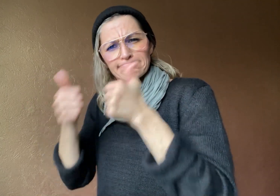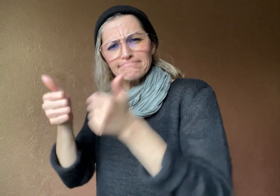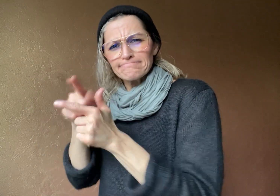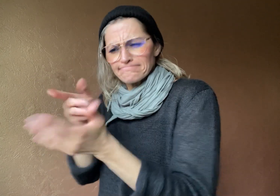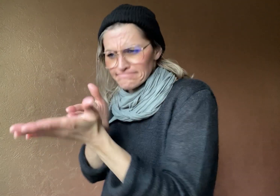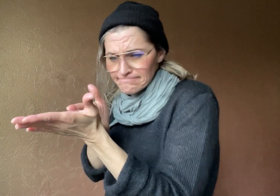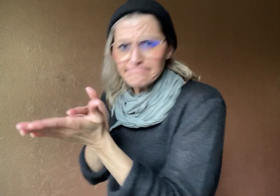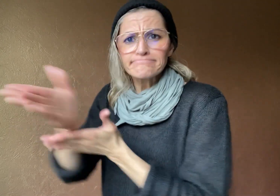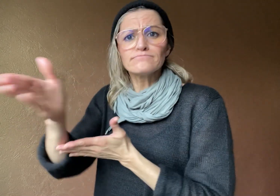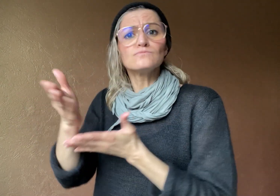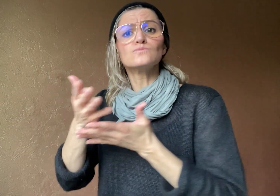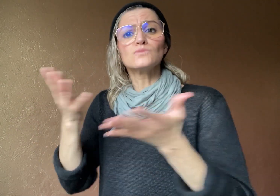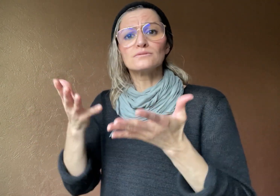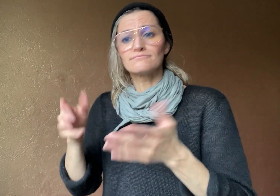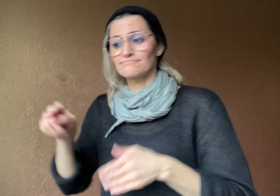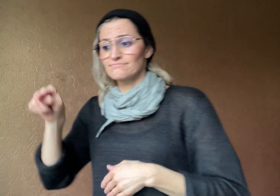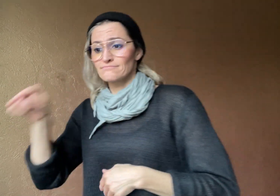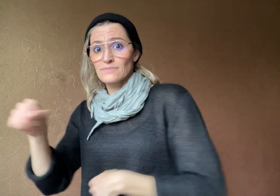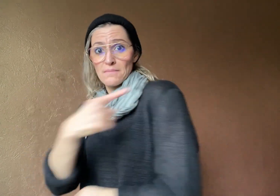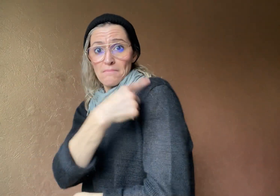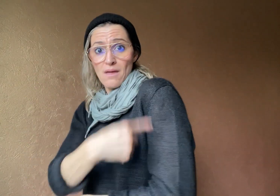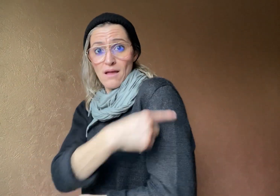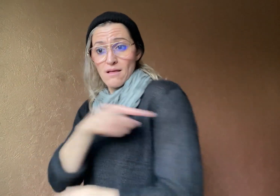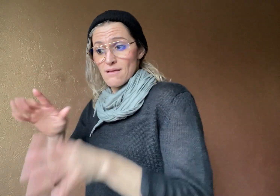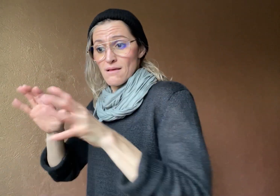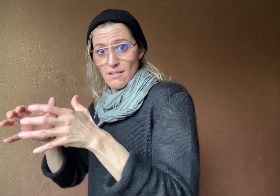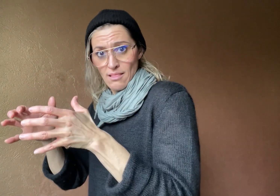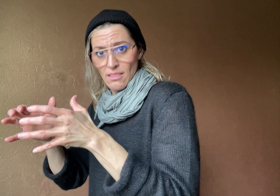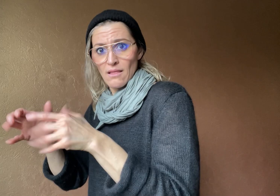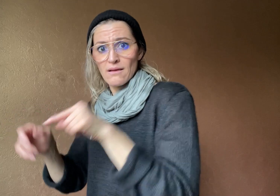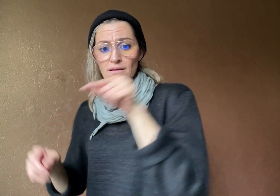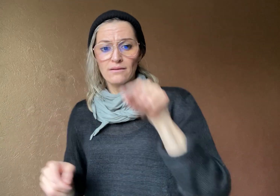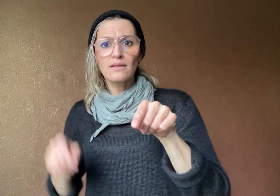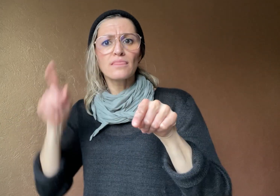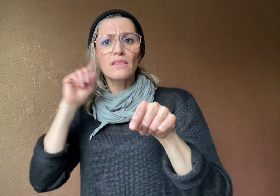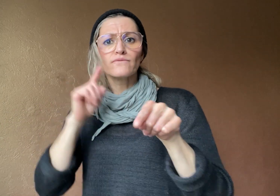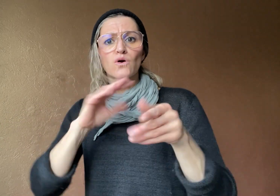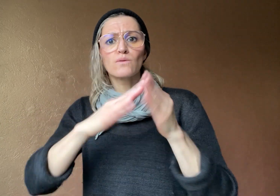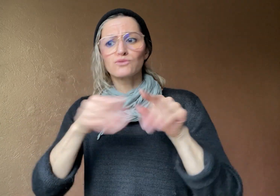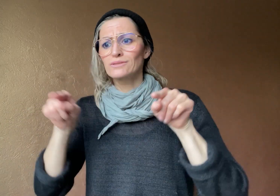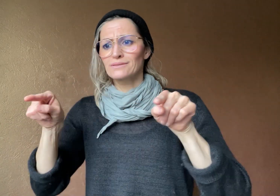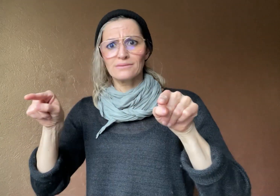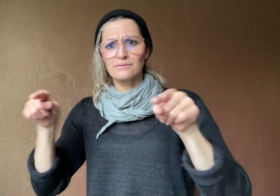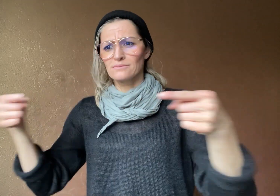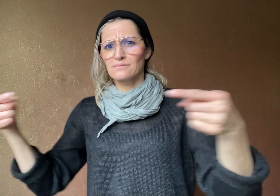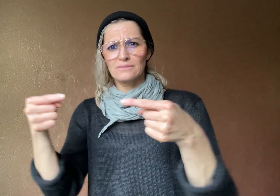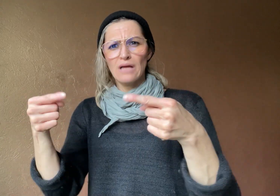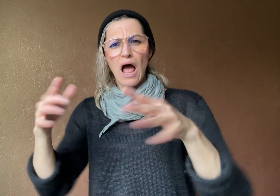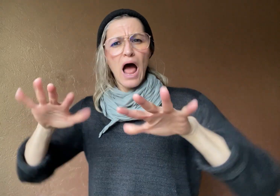medical community and the Deaf community?